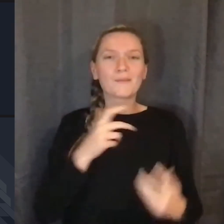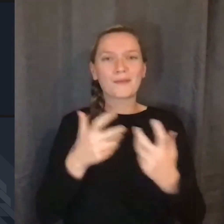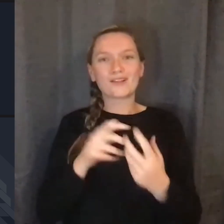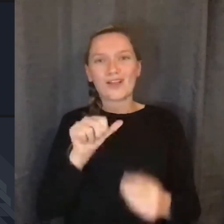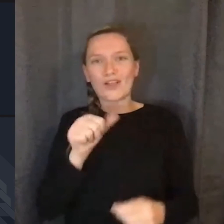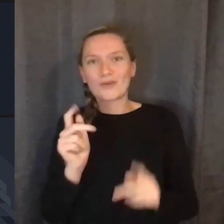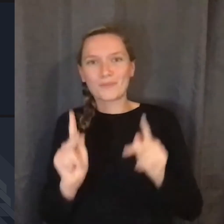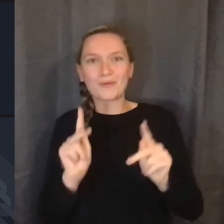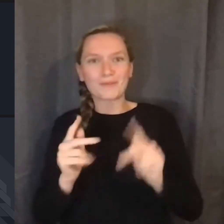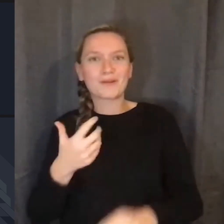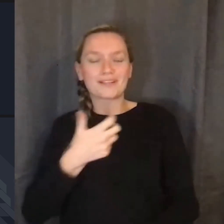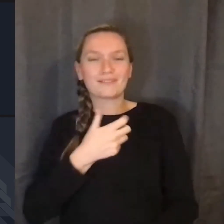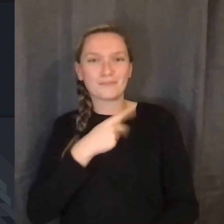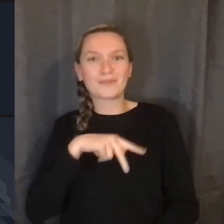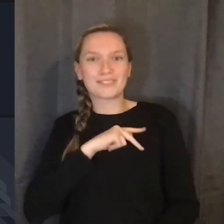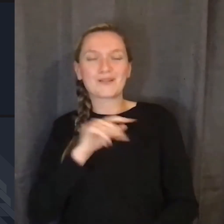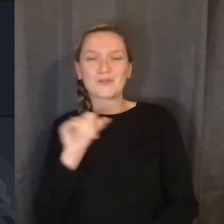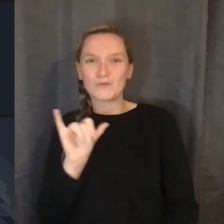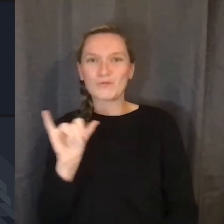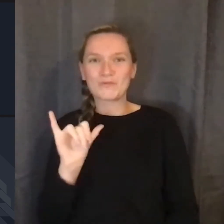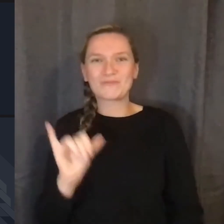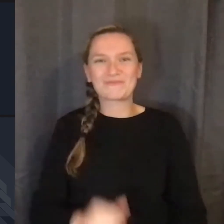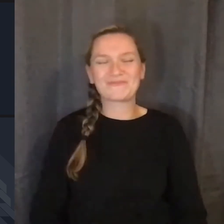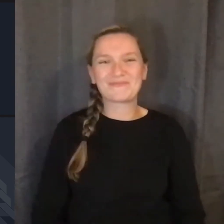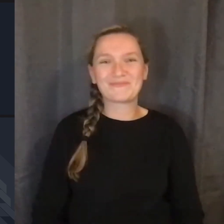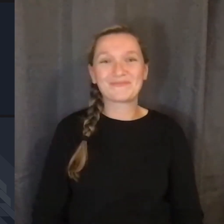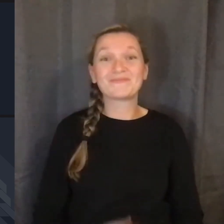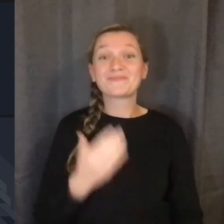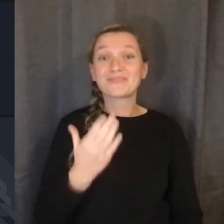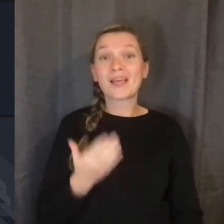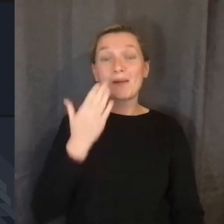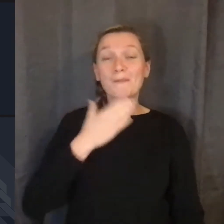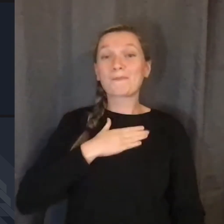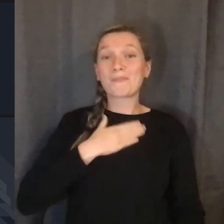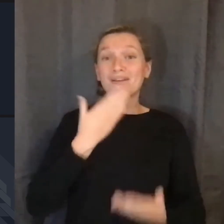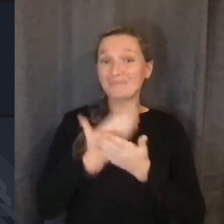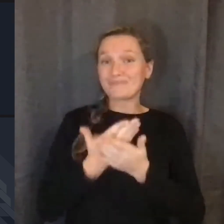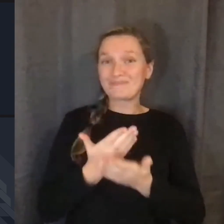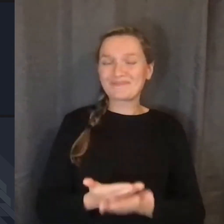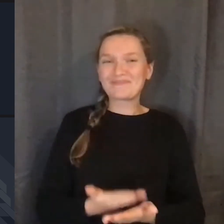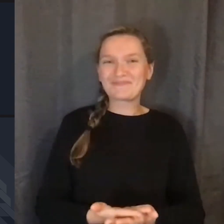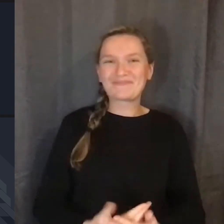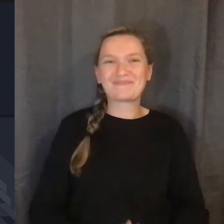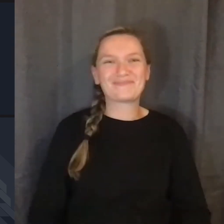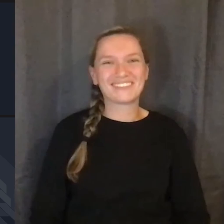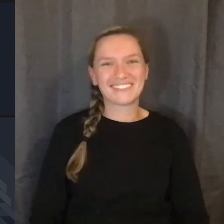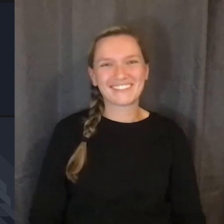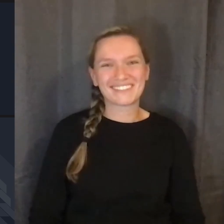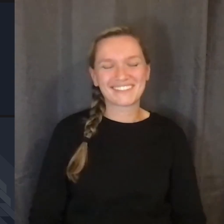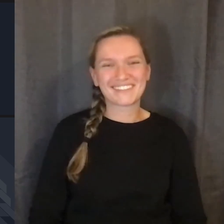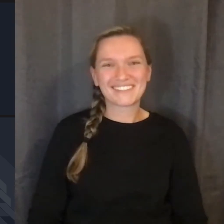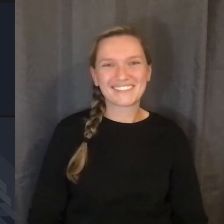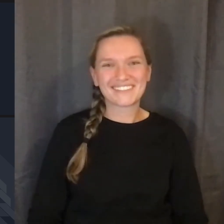and match to other people like the consumers. The next two slides include my references.